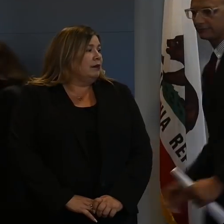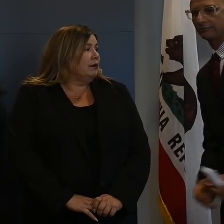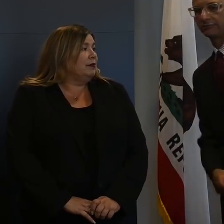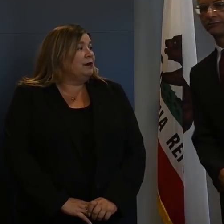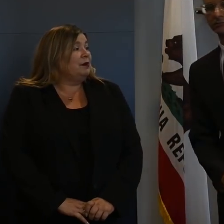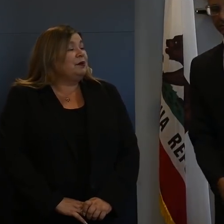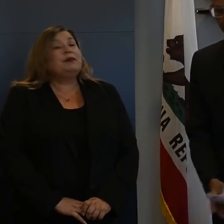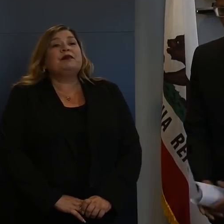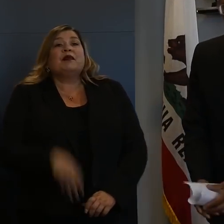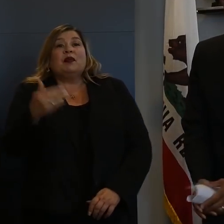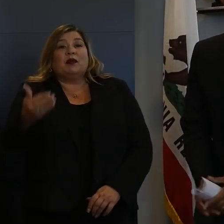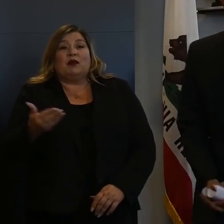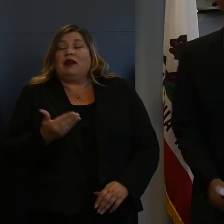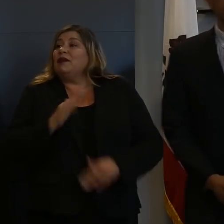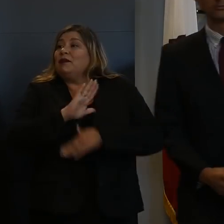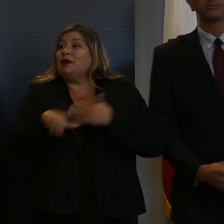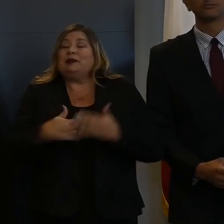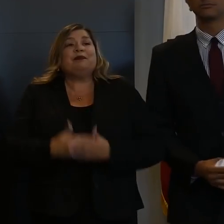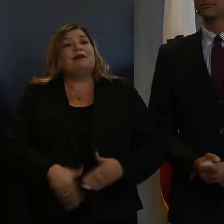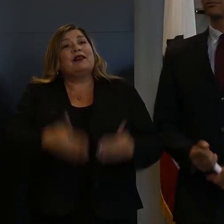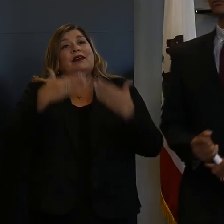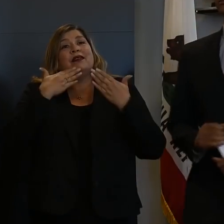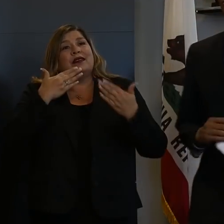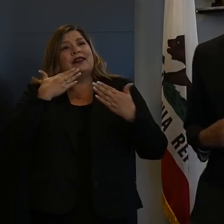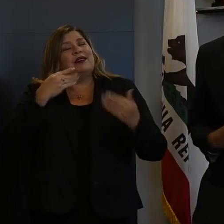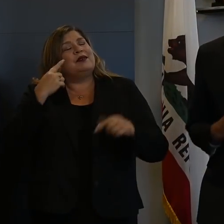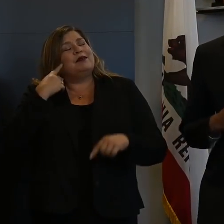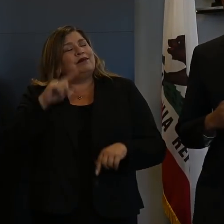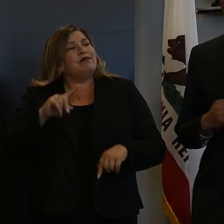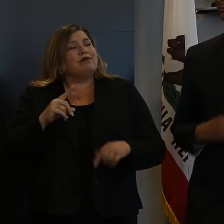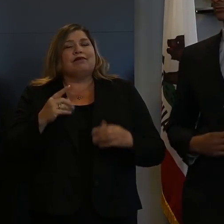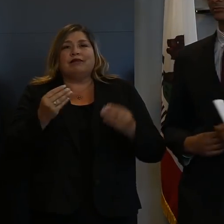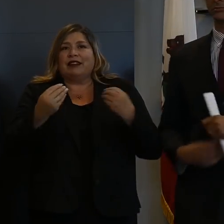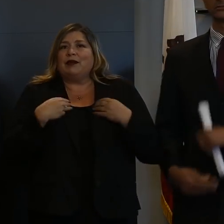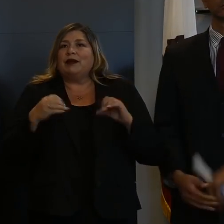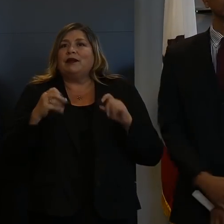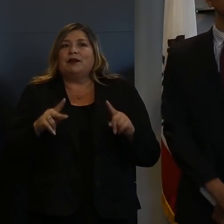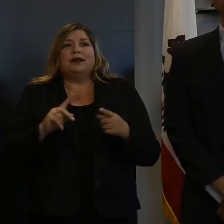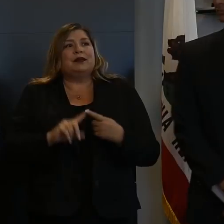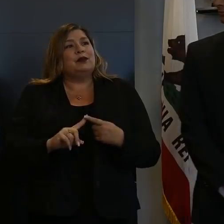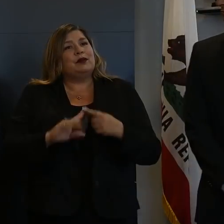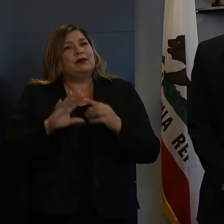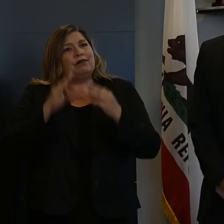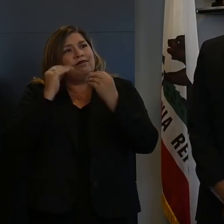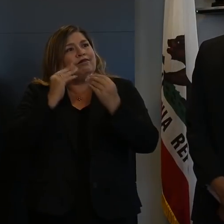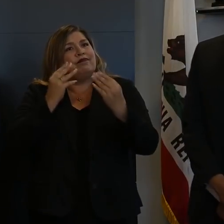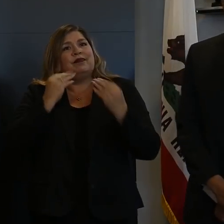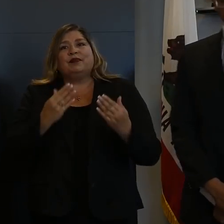All right, well, welcome everybody, and thank you for the opportunity to update folks.